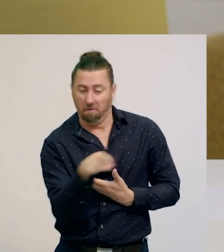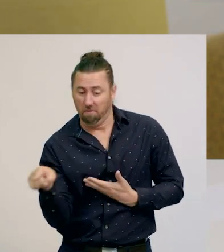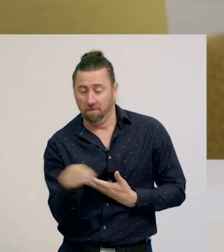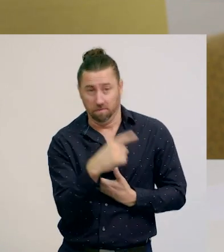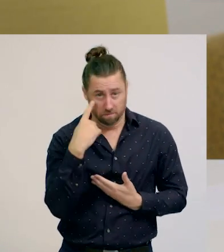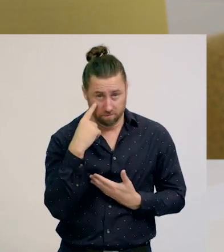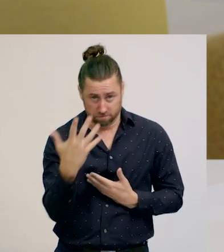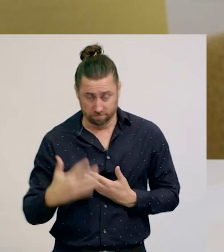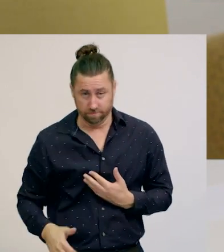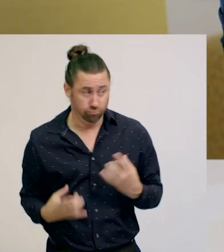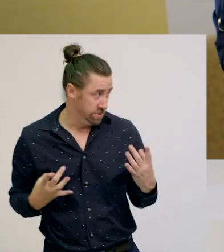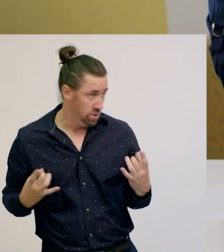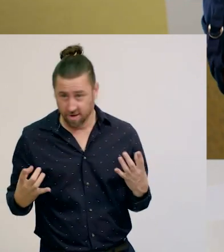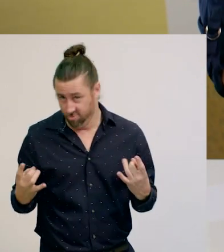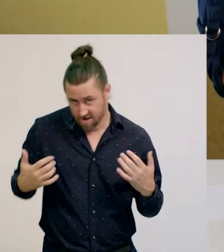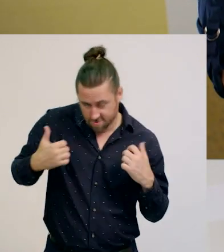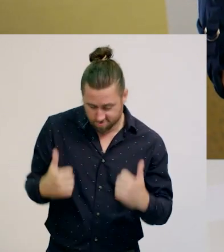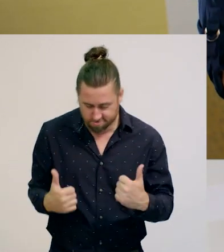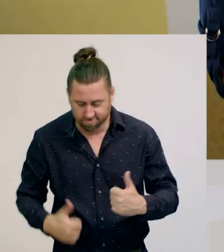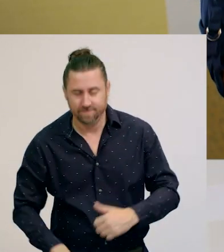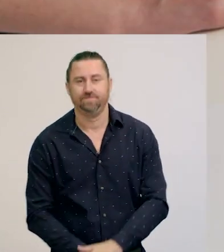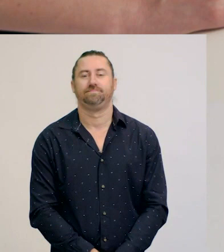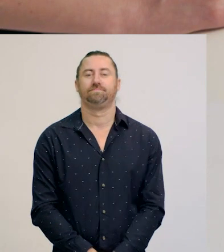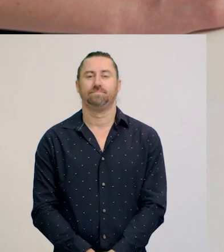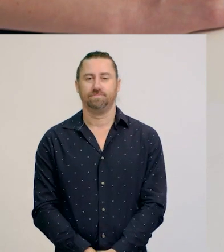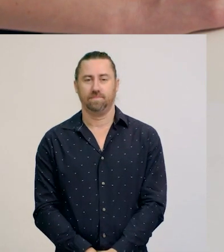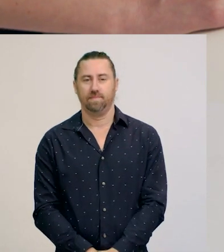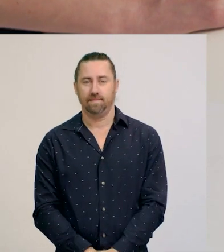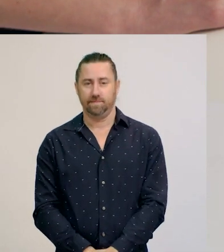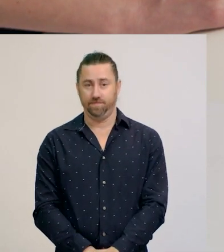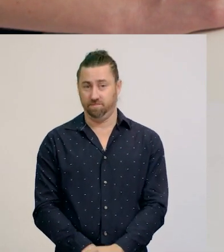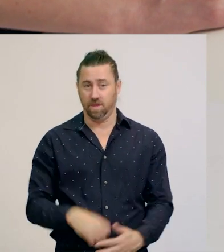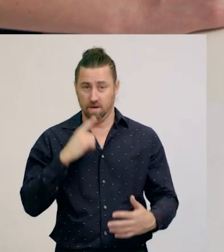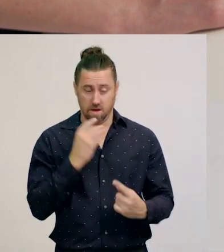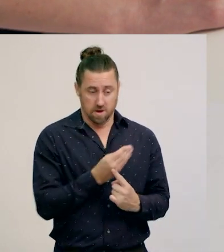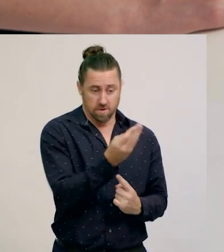Okay. So, I'm going to put out the value cards.